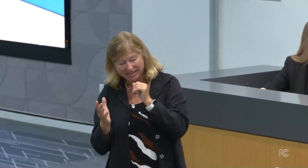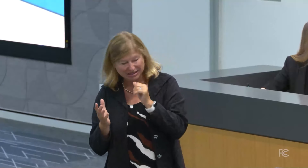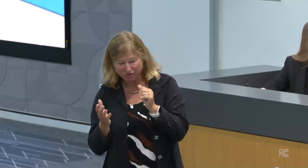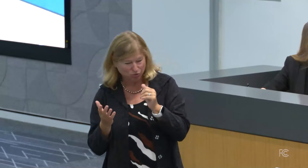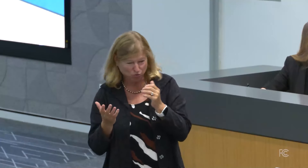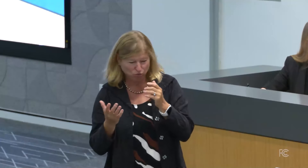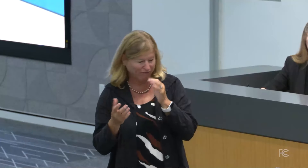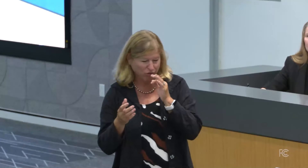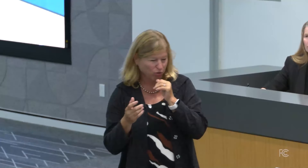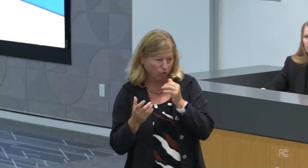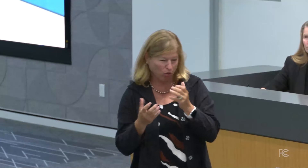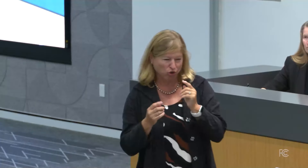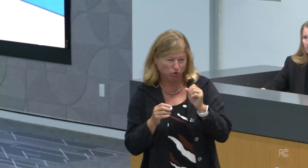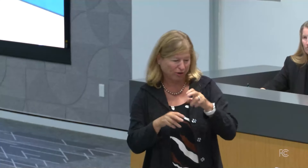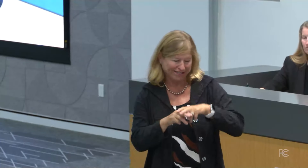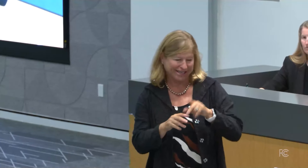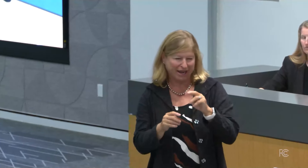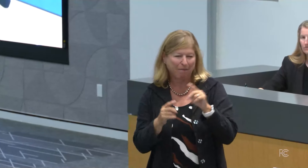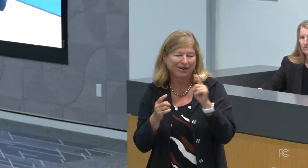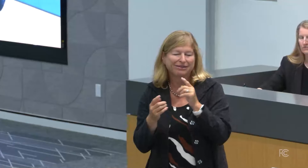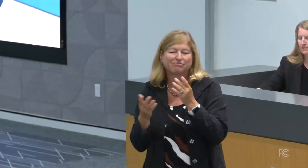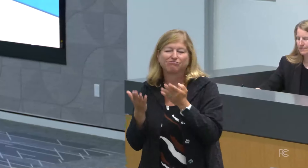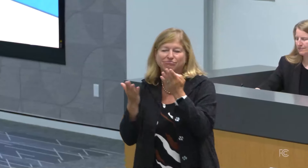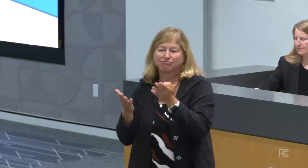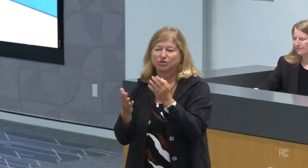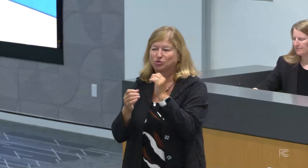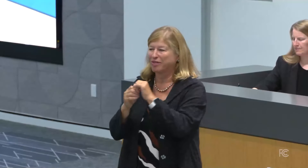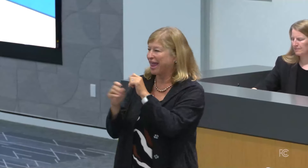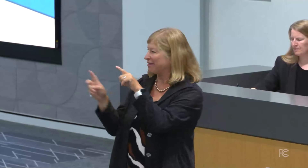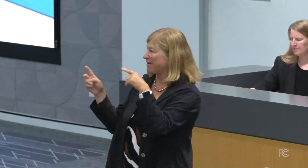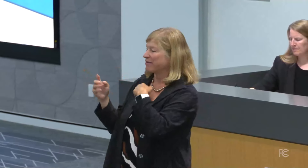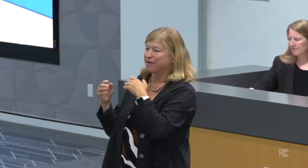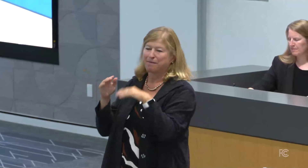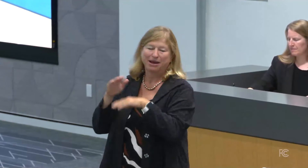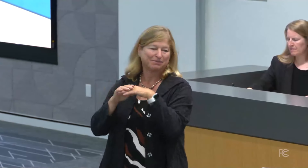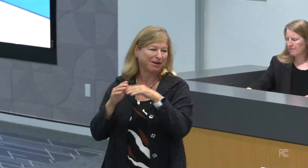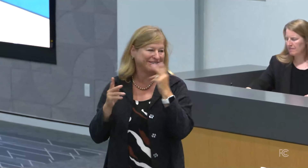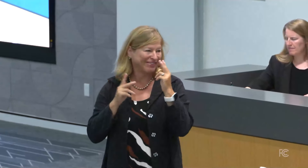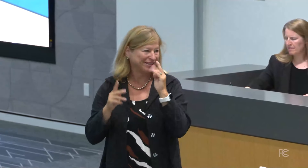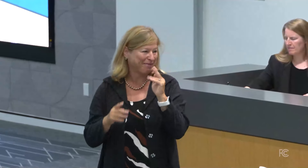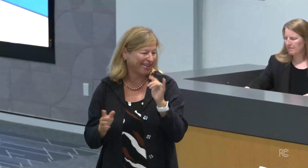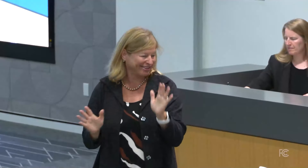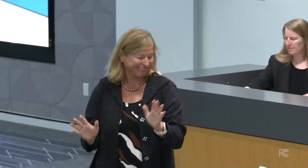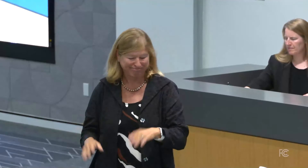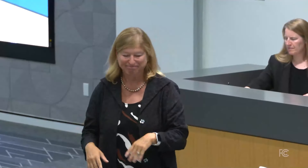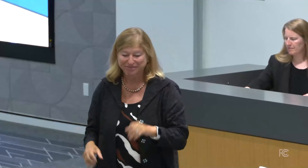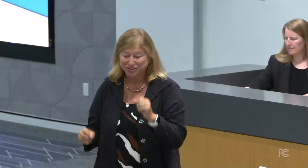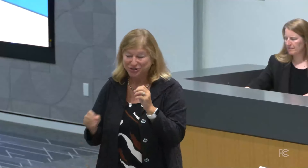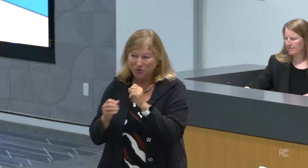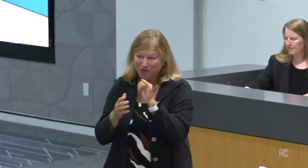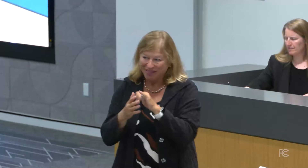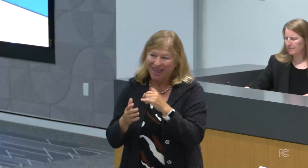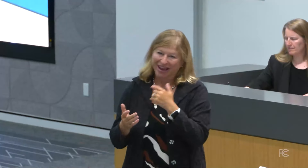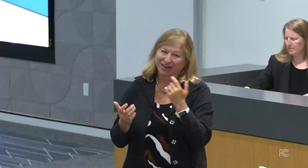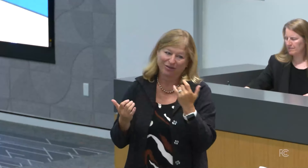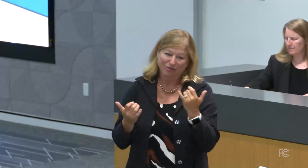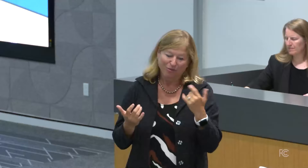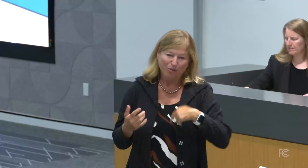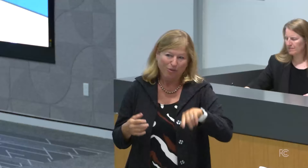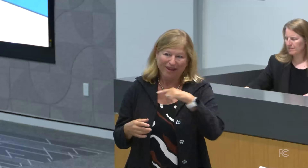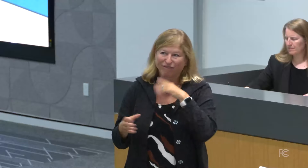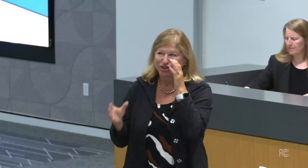FOR THE DEAF PANELISTS I